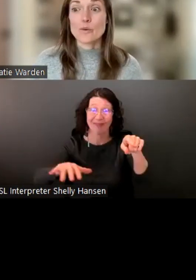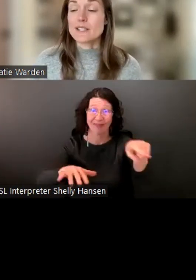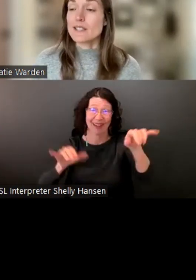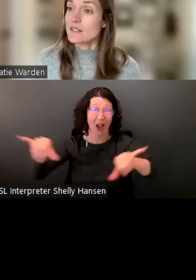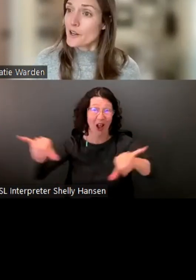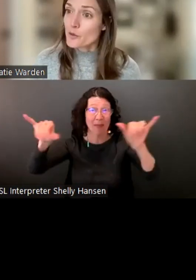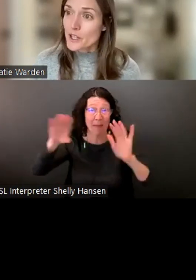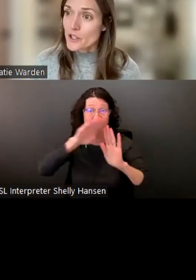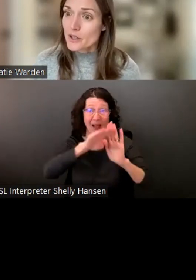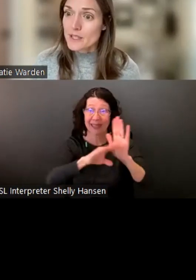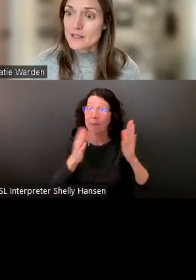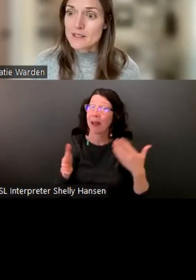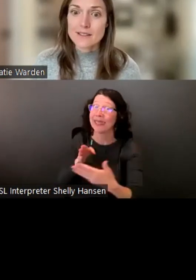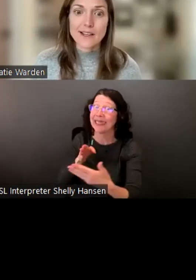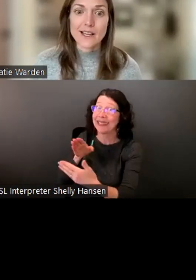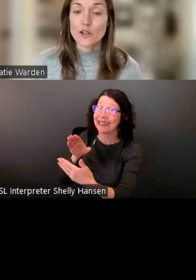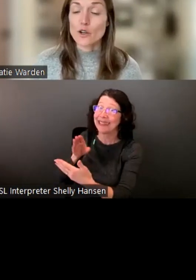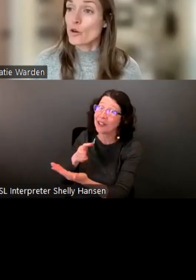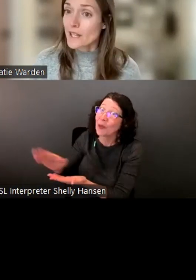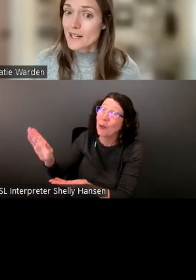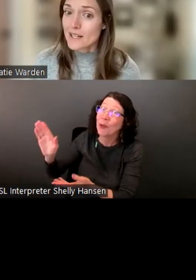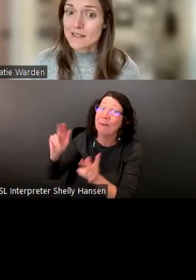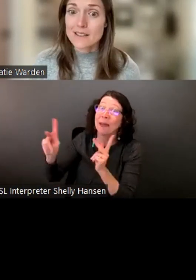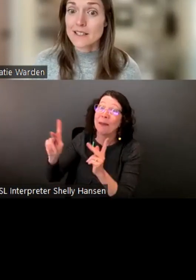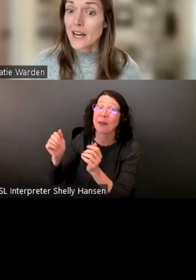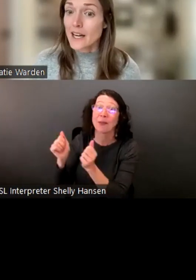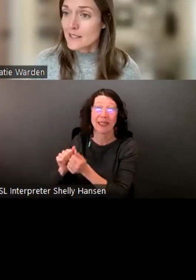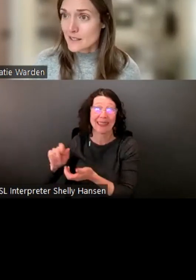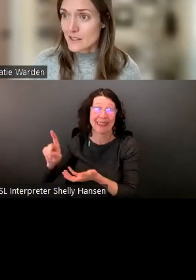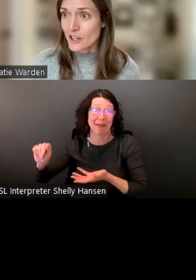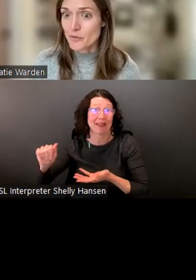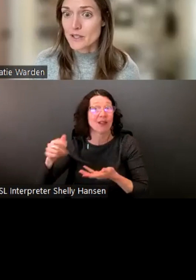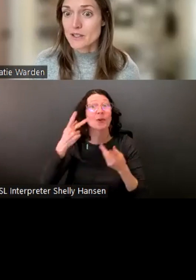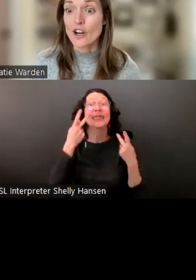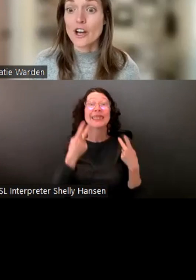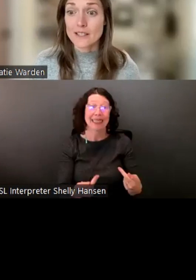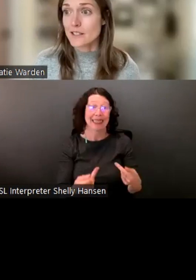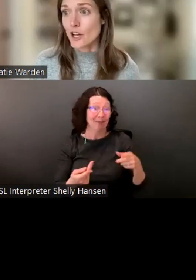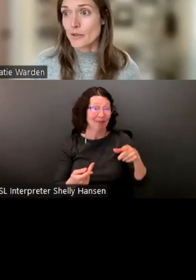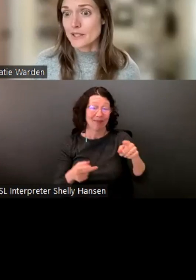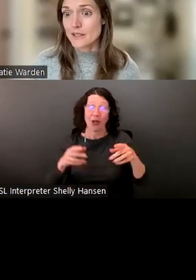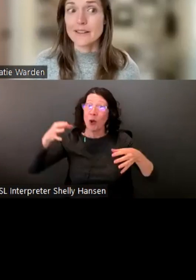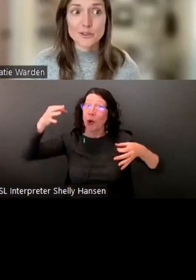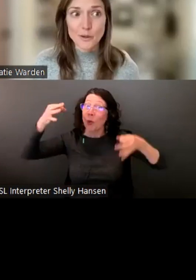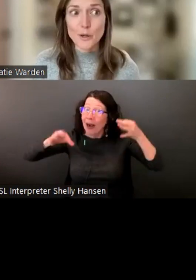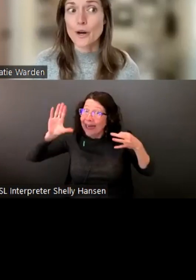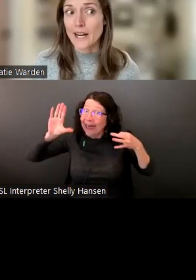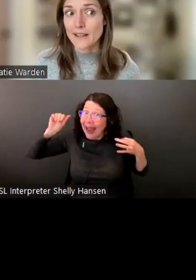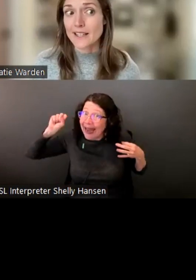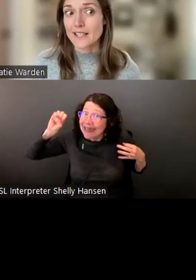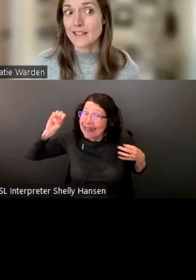We see settlement agreements, court cases, guidance documents on these topics. And that's why we're highlighting